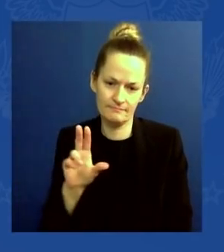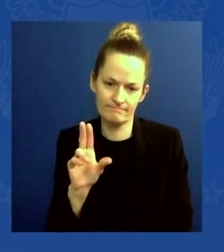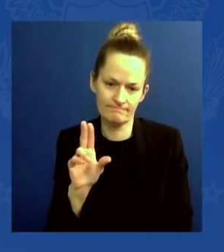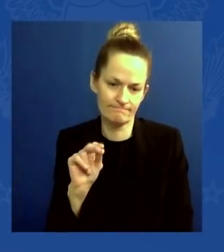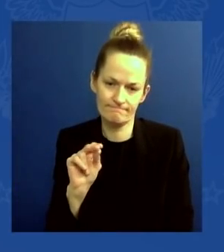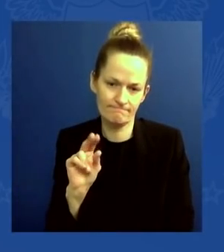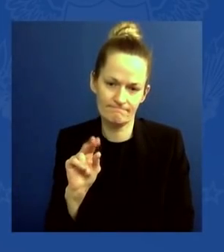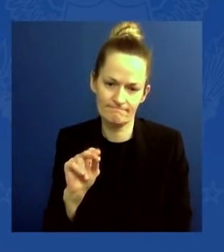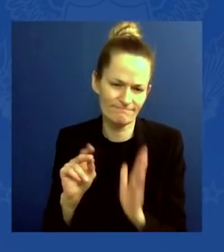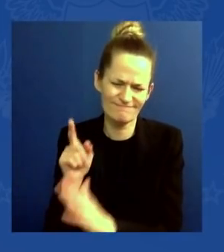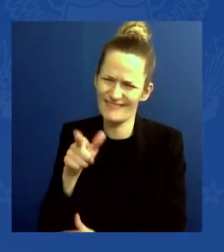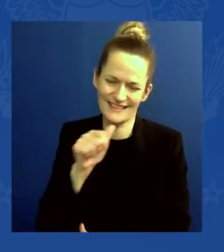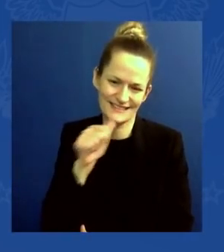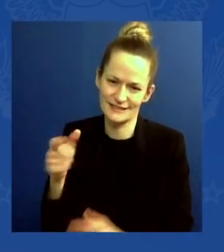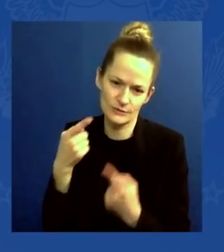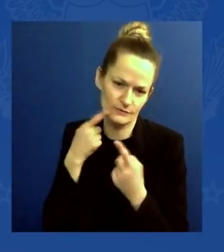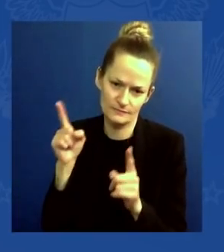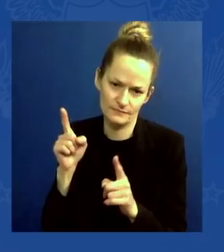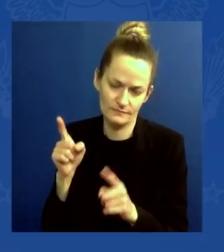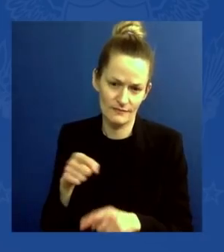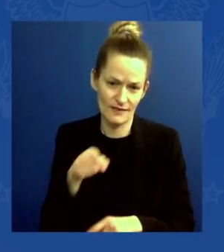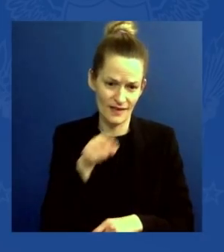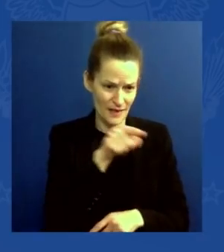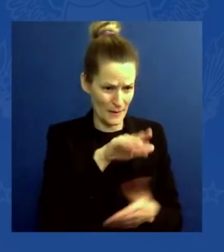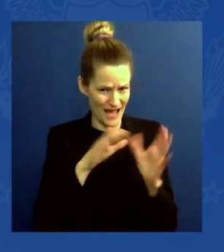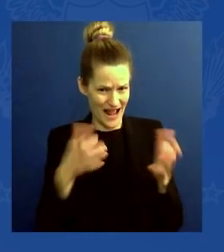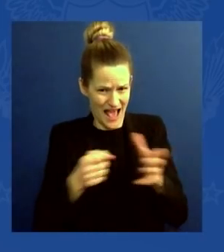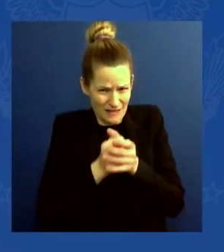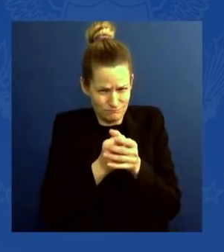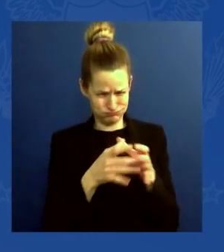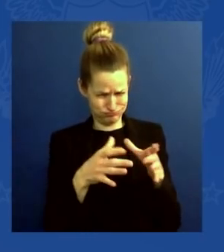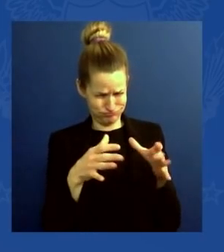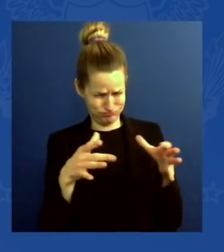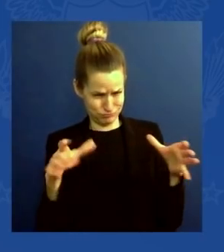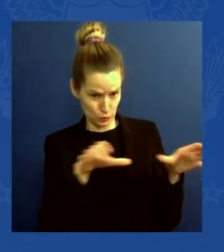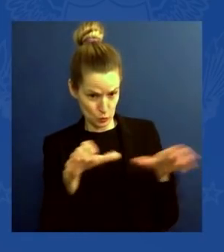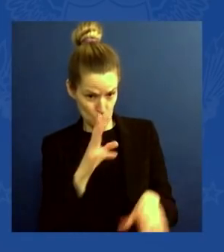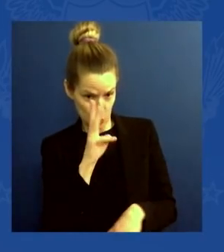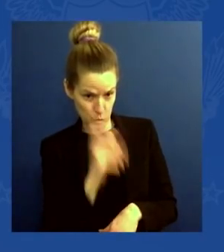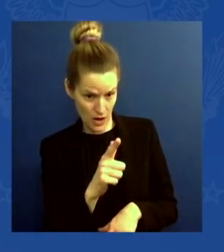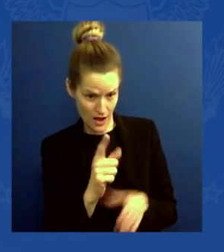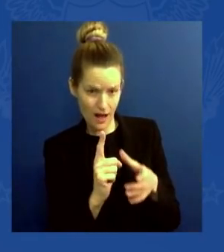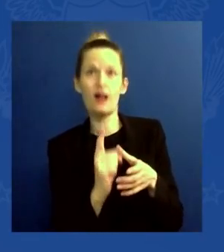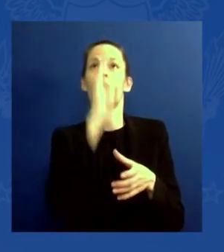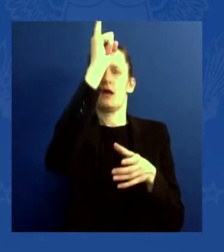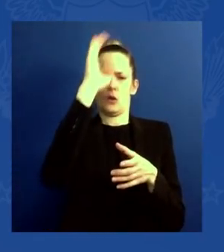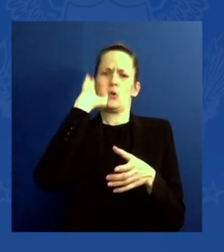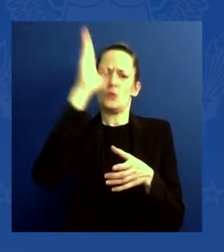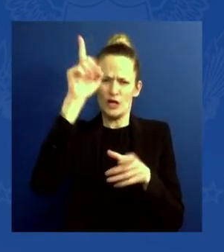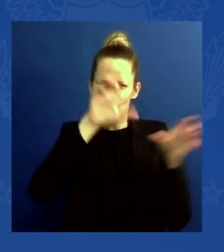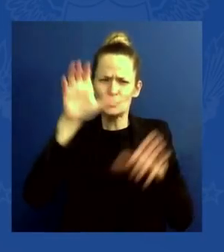I mean, come on. We got to give working folks a real chance -- a chance.